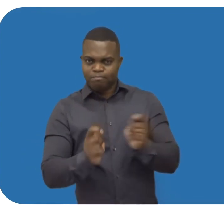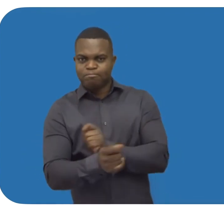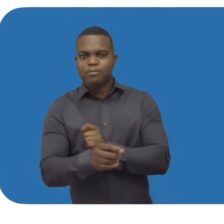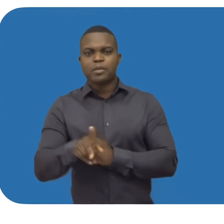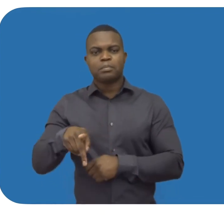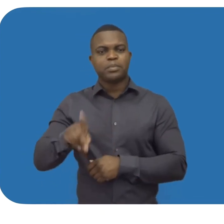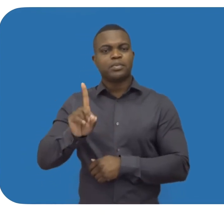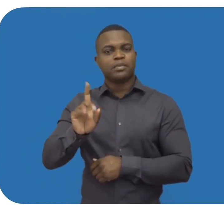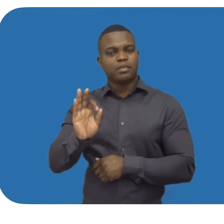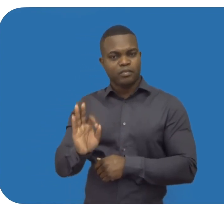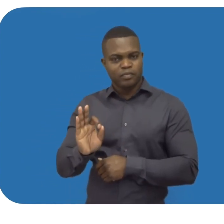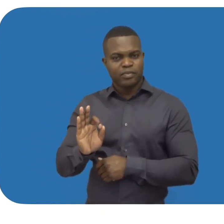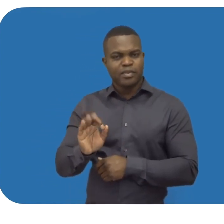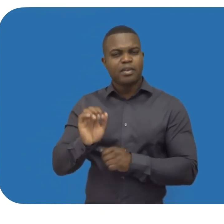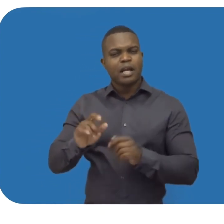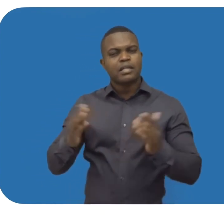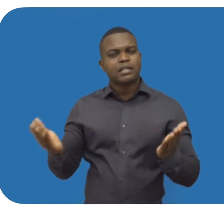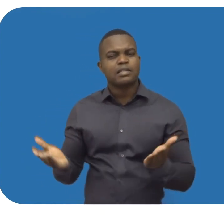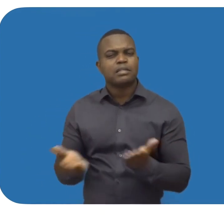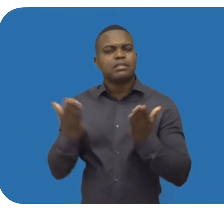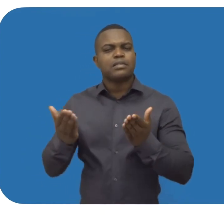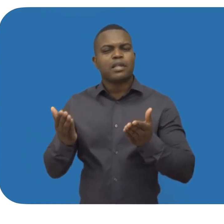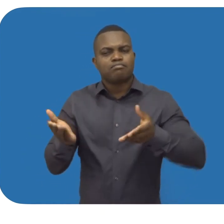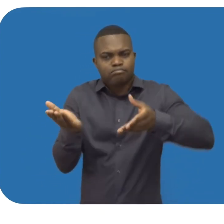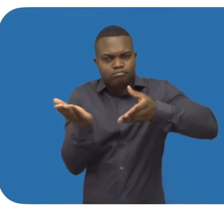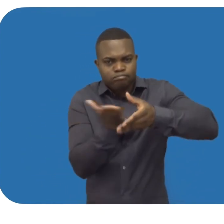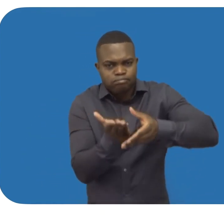which will be easier to archive and distribute independently.